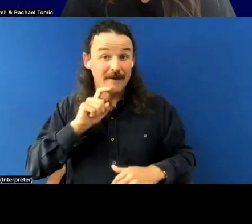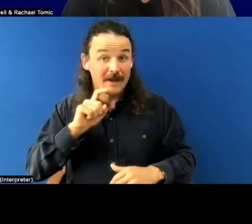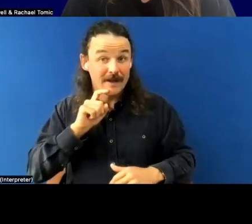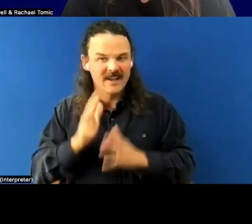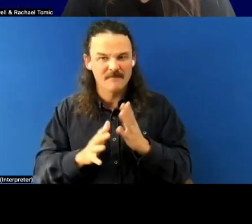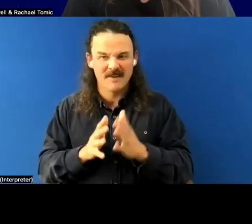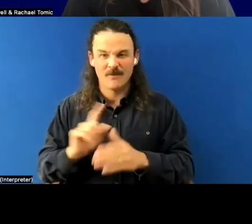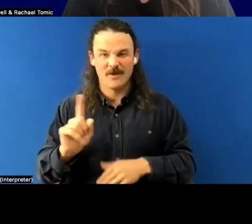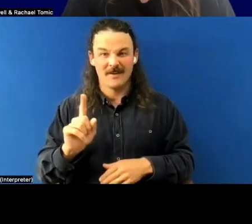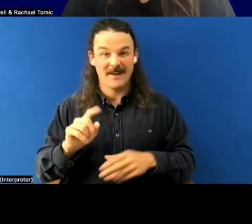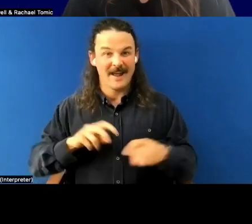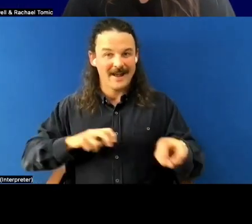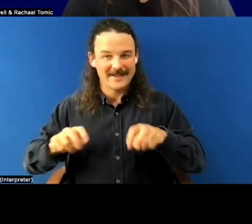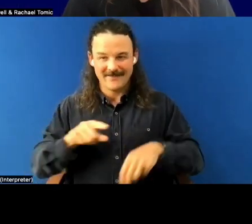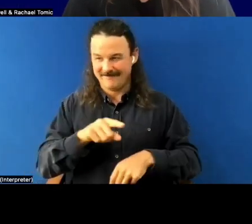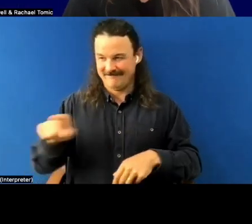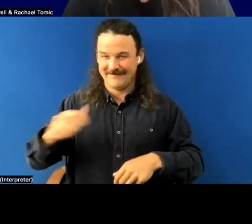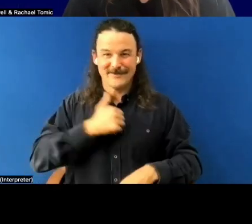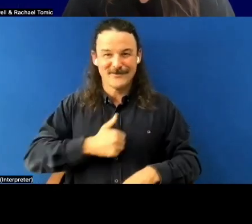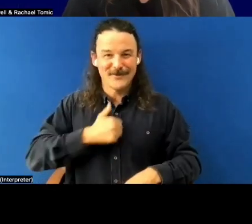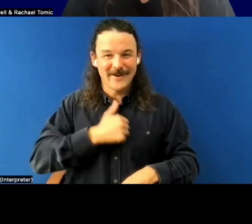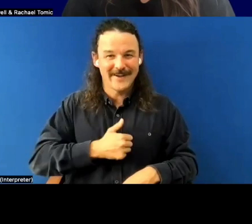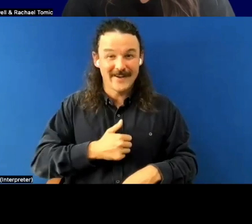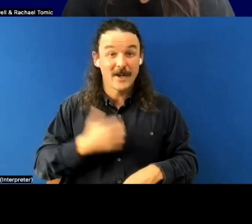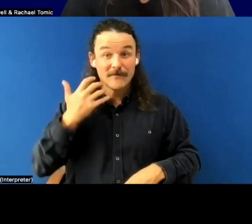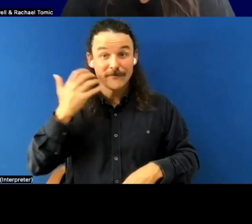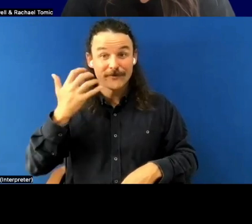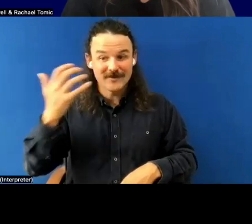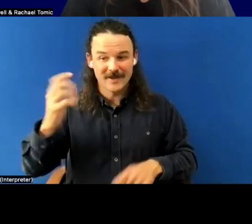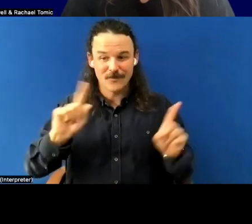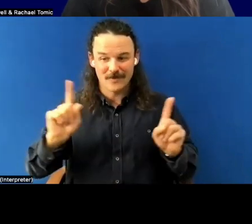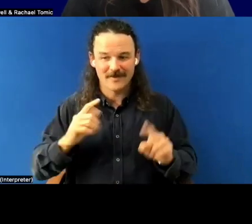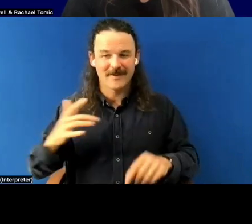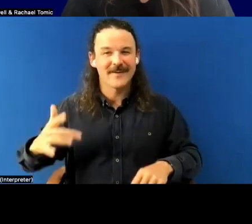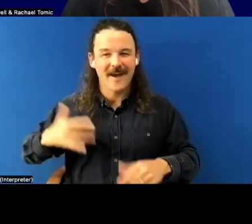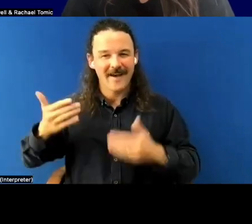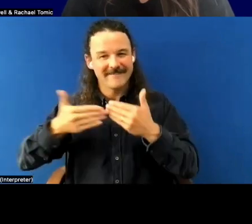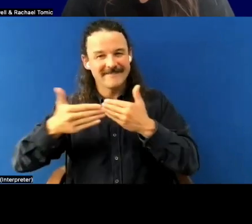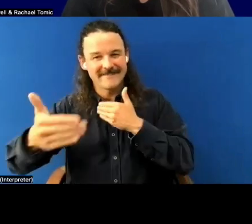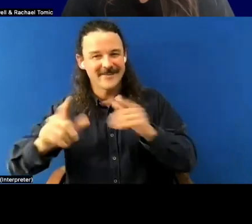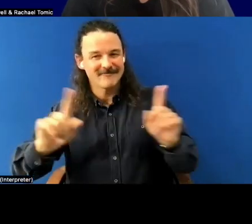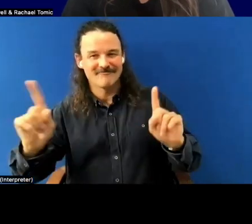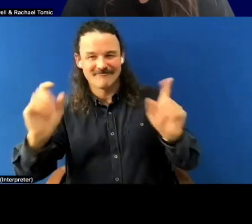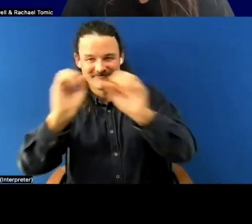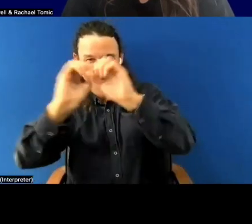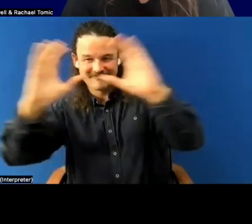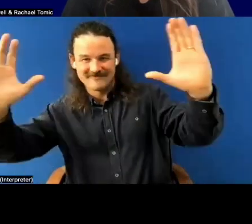and "Future" is what life is all about. So, using this idea we can see that domains